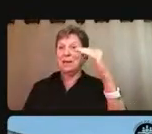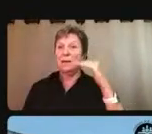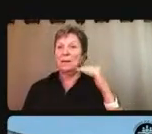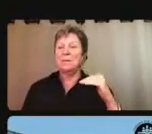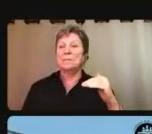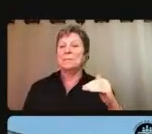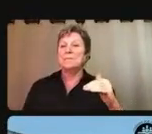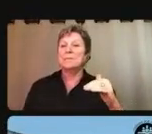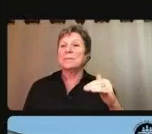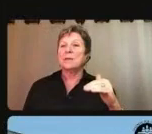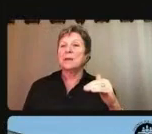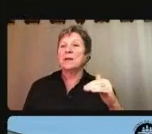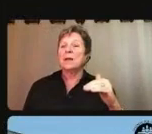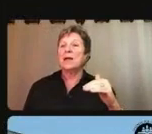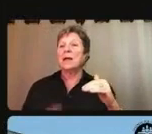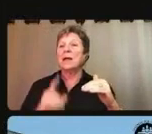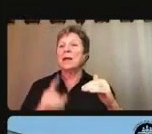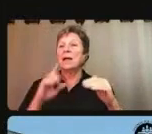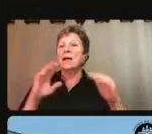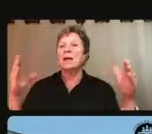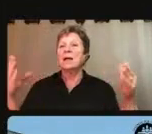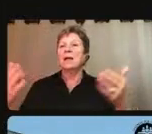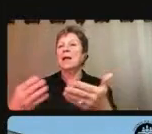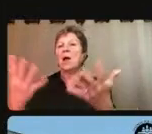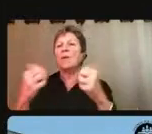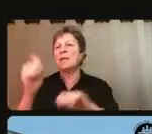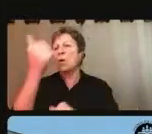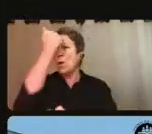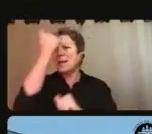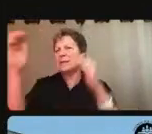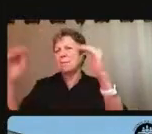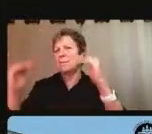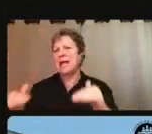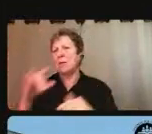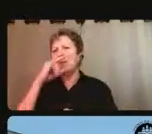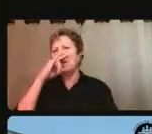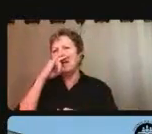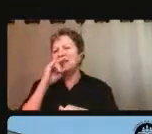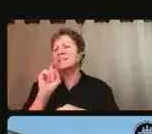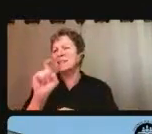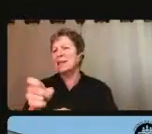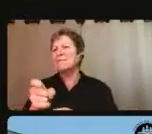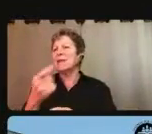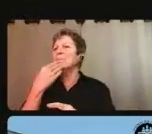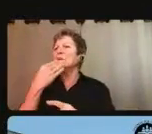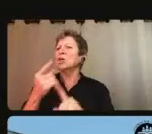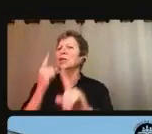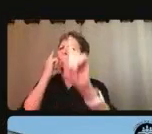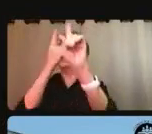THEM A STANDARD THAT THEY CAN